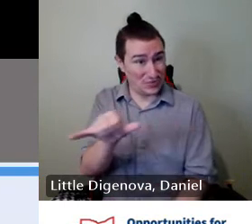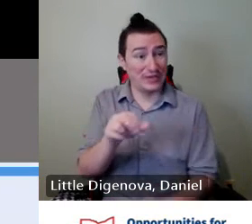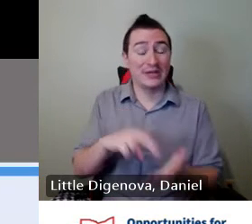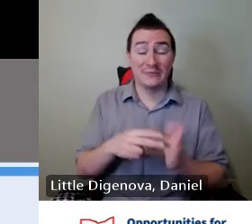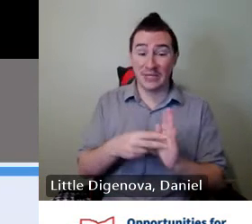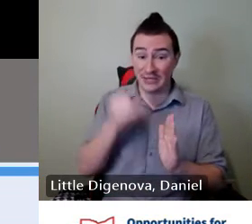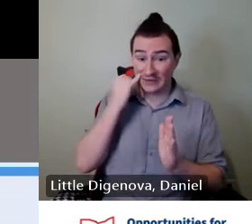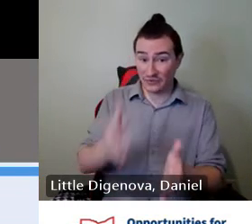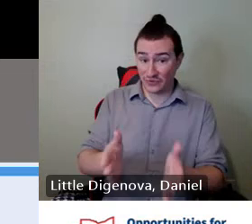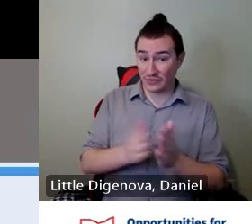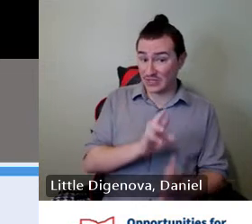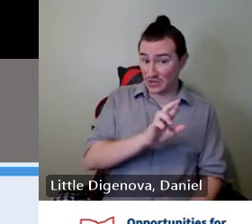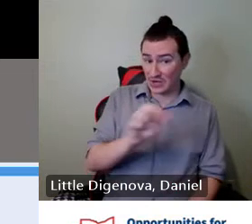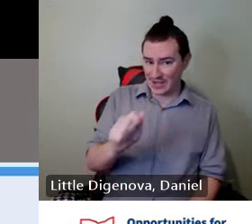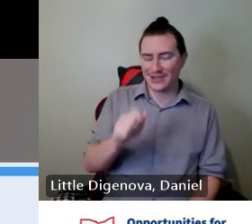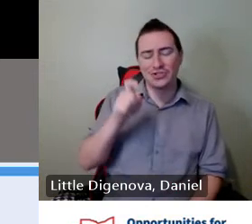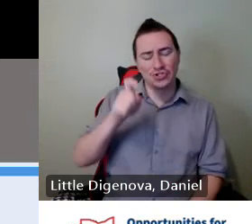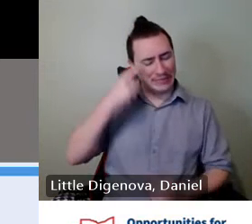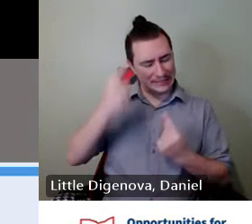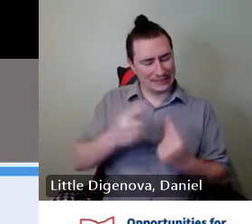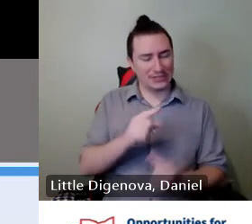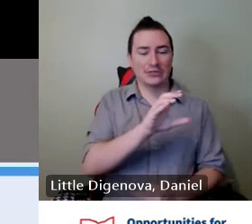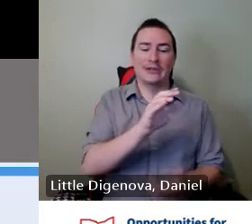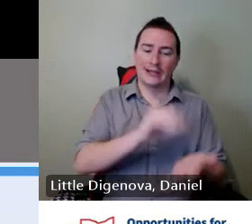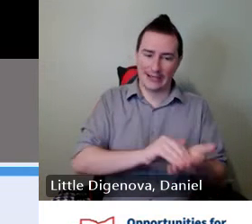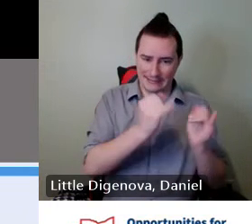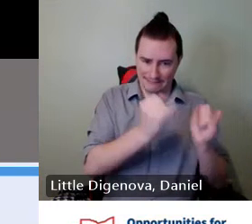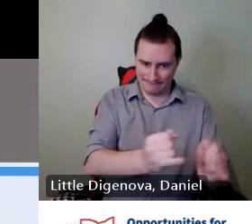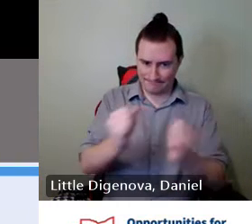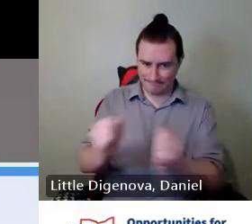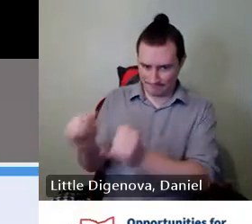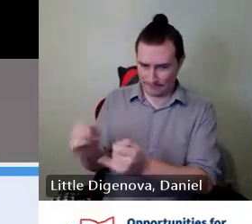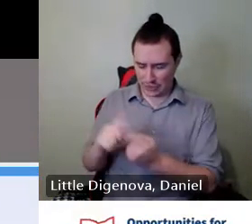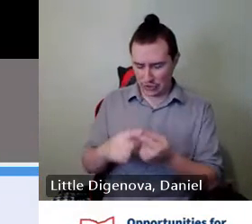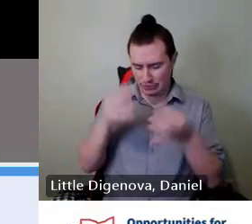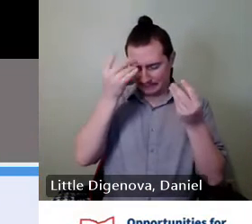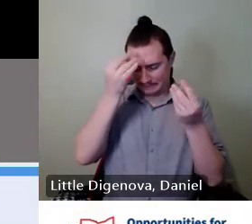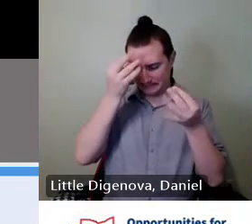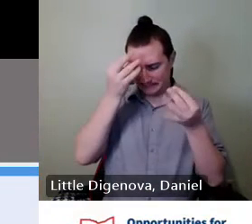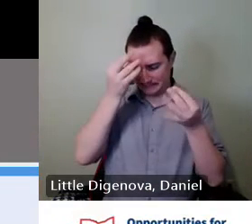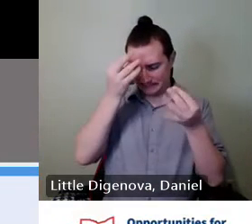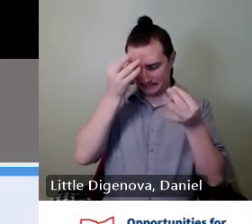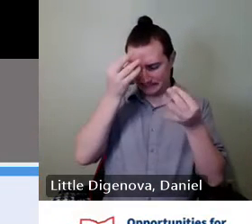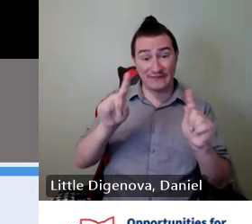basis to identify the effective solution. Employers who are covered under Title I of the ADA, are